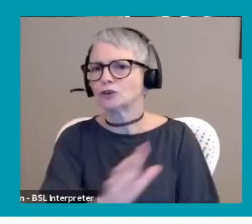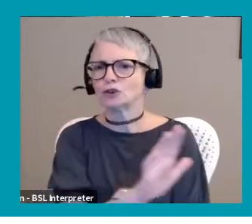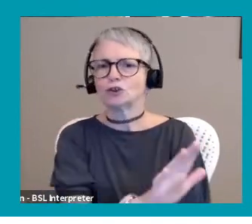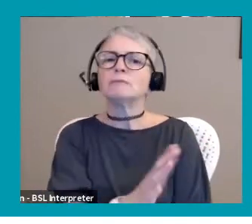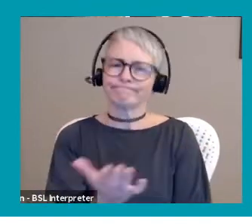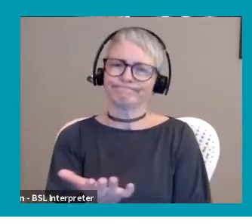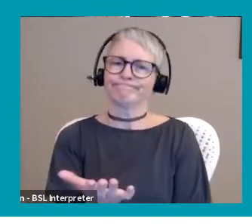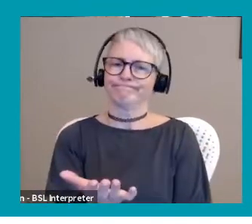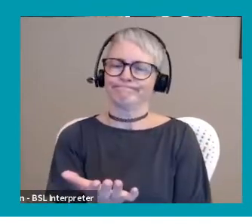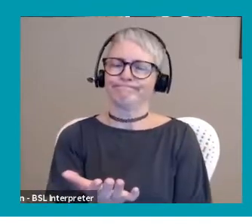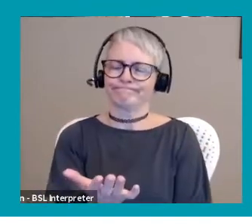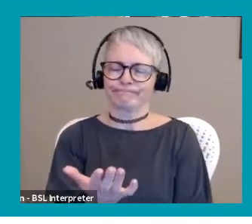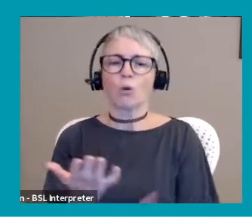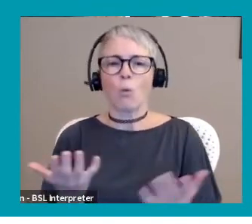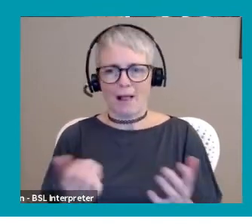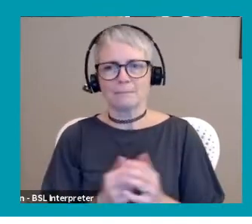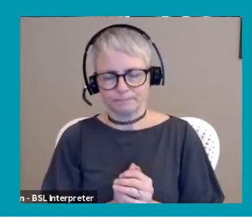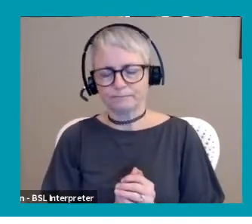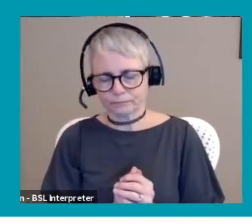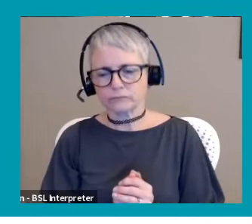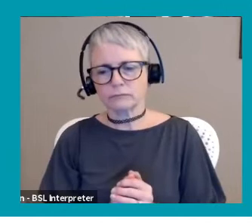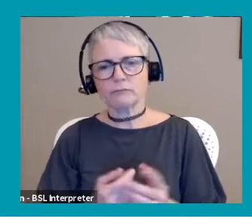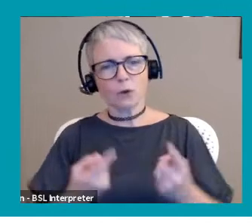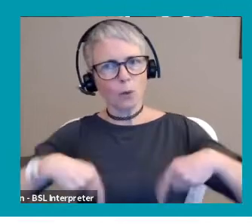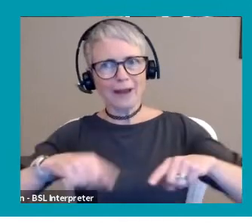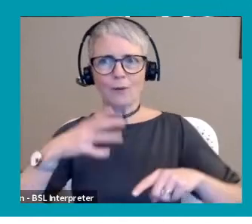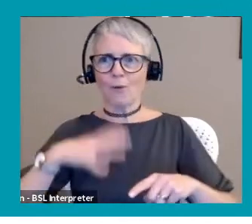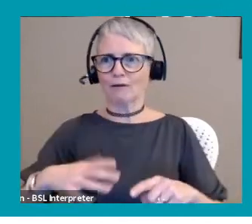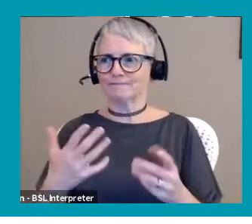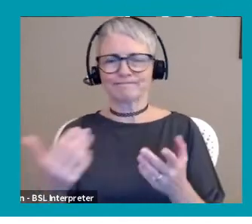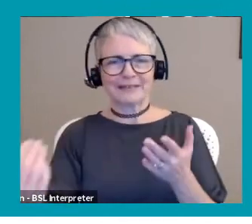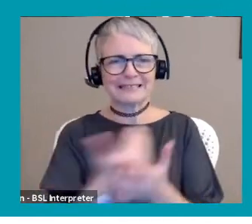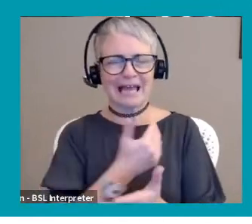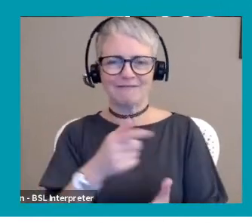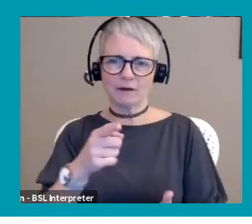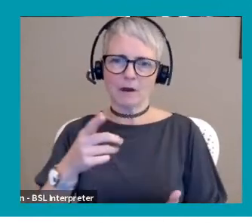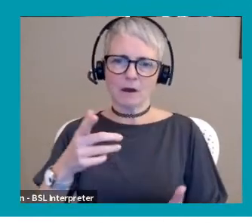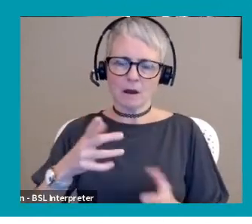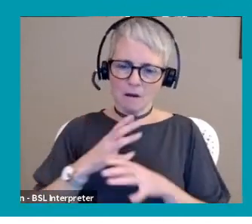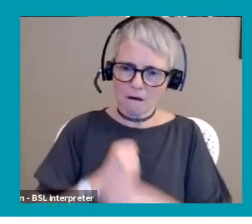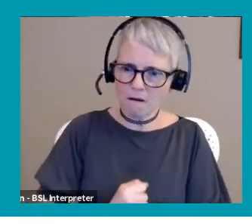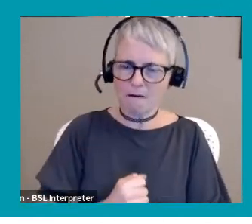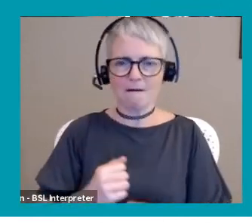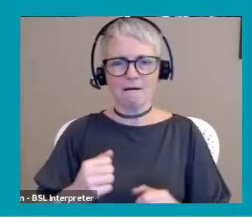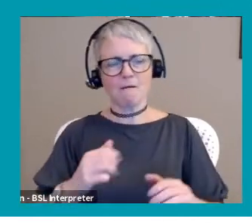going to help to save you energy and time by giving you some very simple strategies.